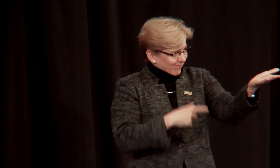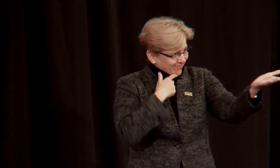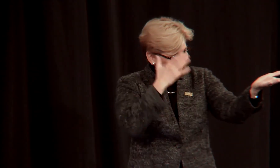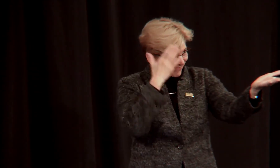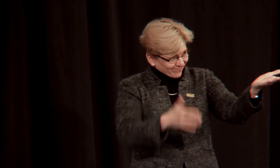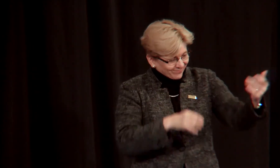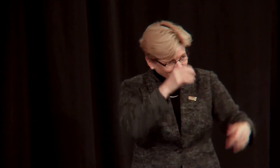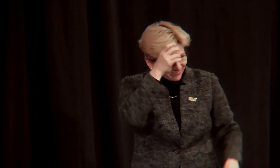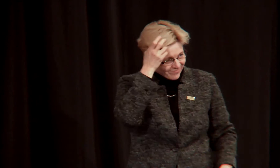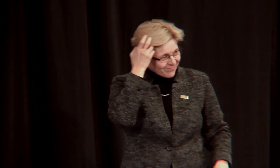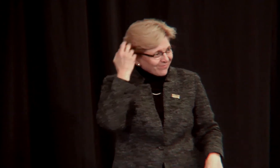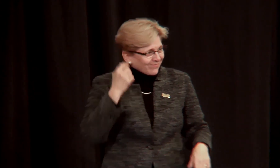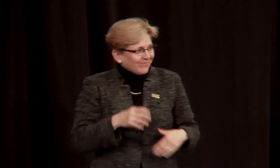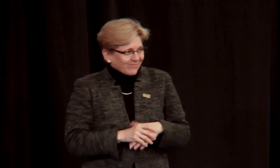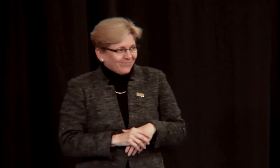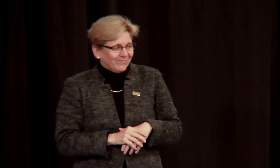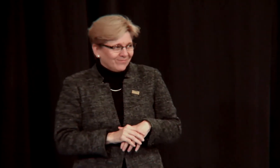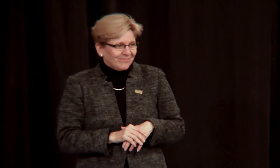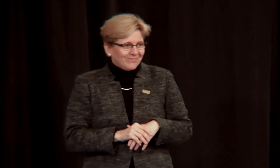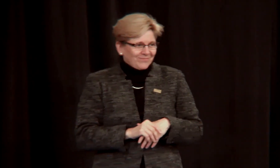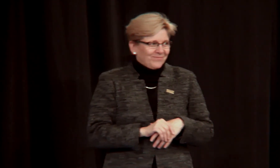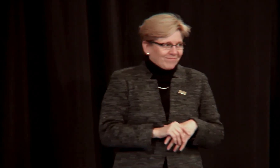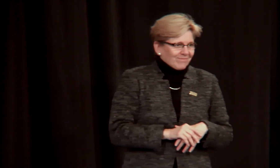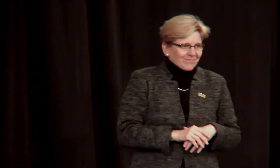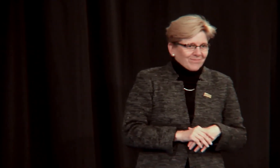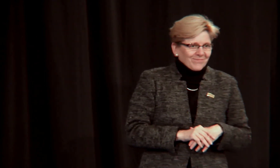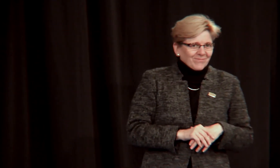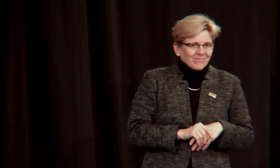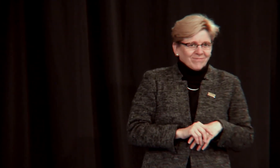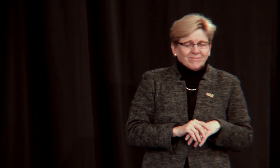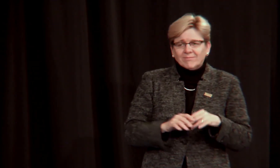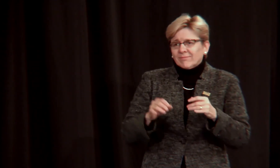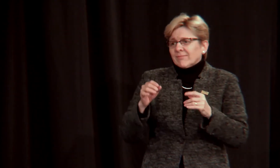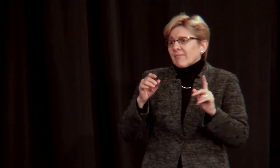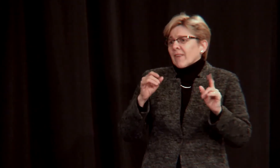So Sheri, would you please stand and be recognized.